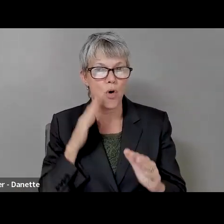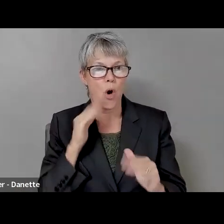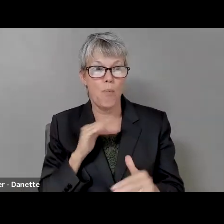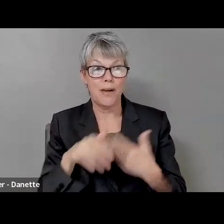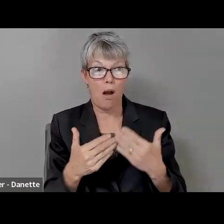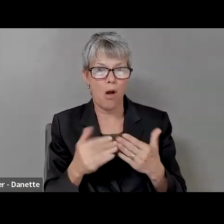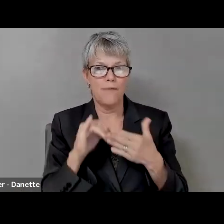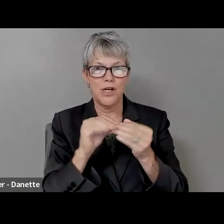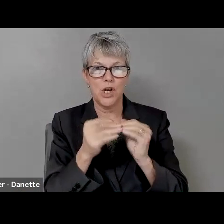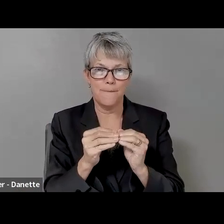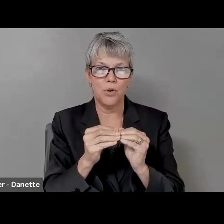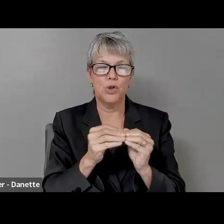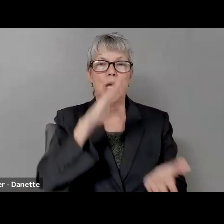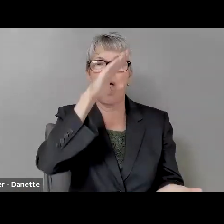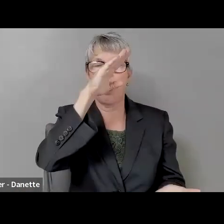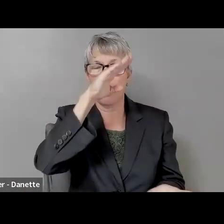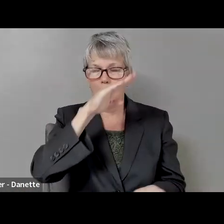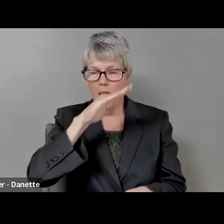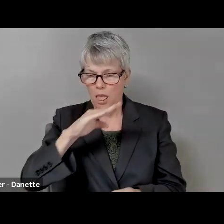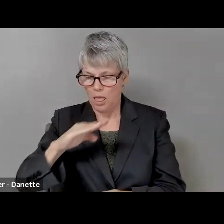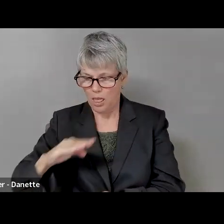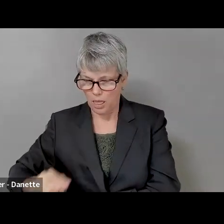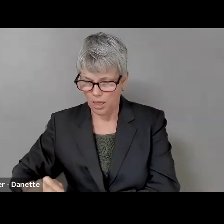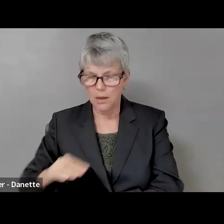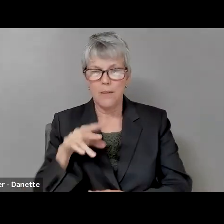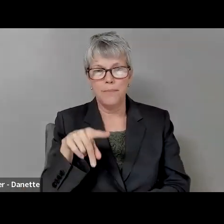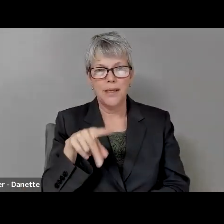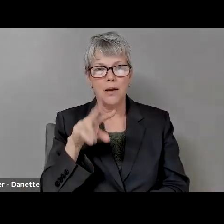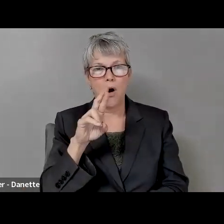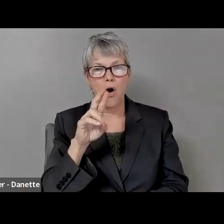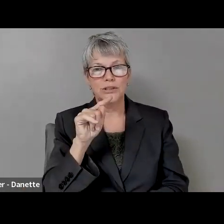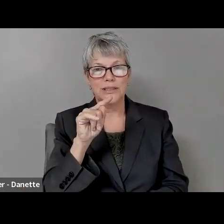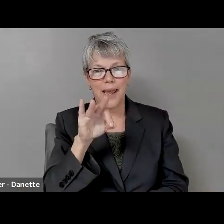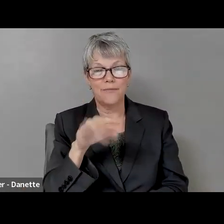Kelly Crosbie (she/her): number of kids to be in periods to keep going down, and certainly the number of kids away out of state